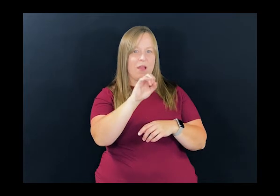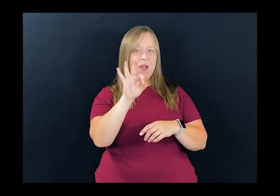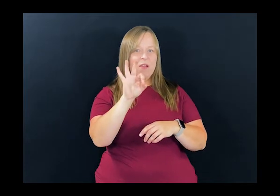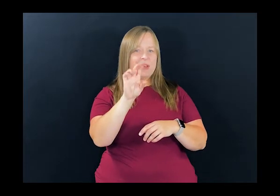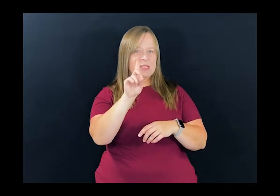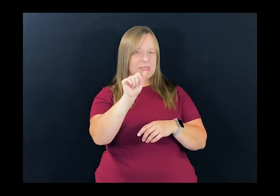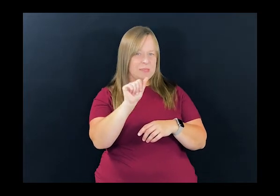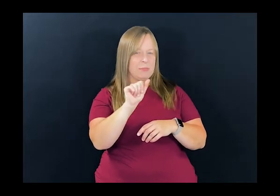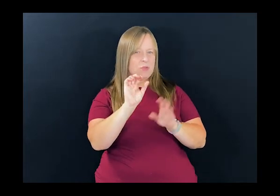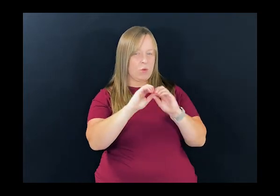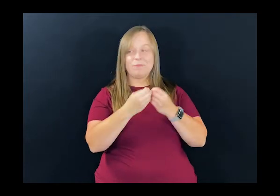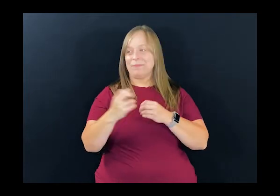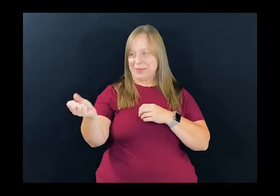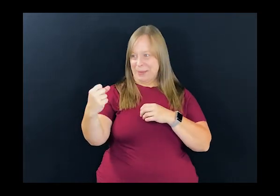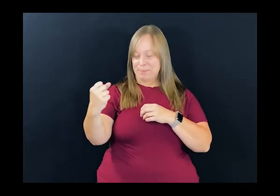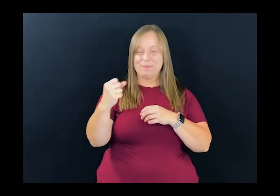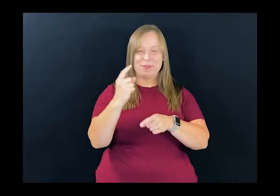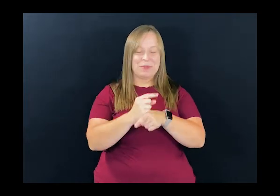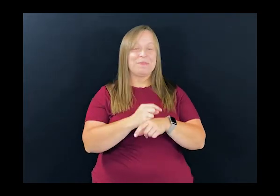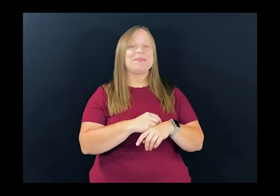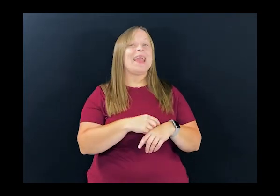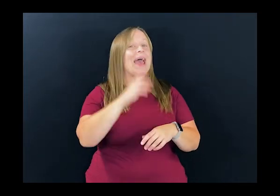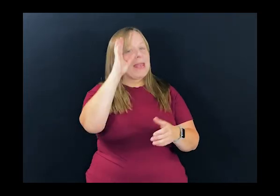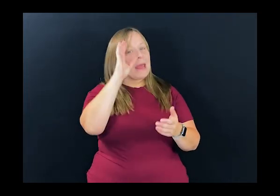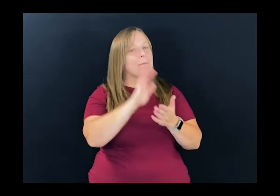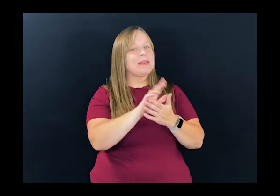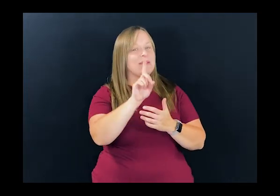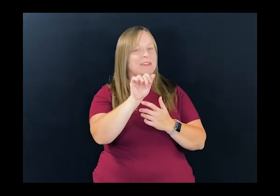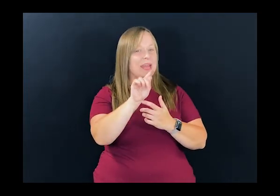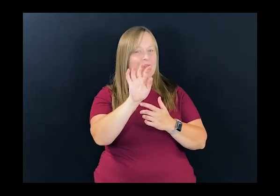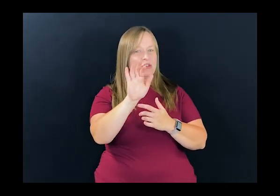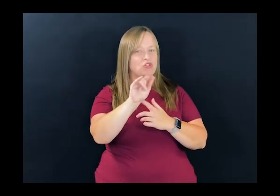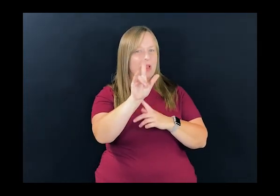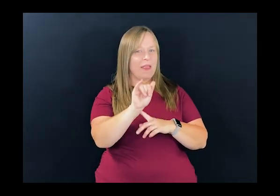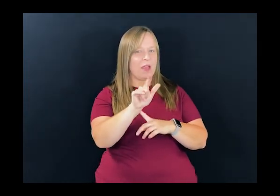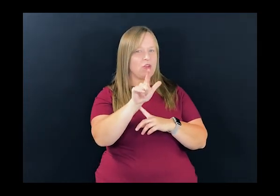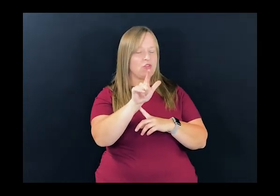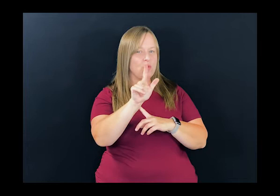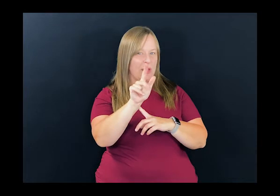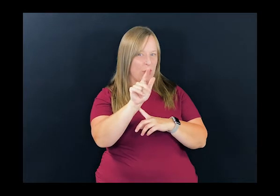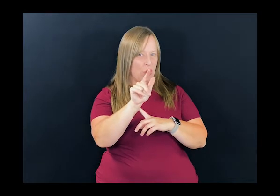is the organization.? [Donna] That is correct. [Shameka] And I believe the date is July 23rd.